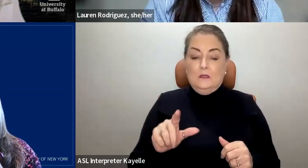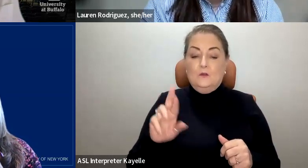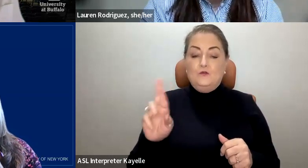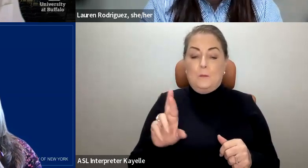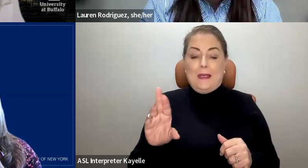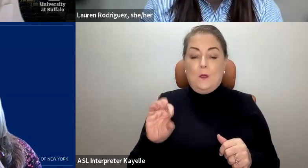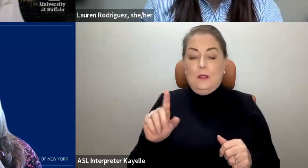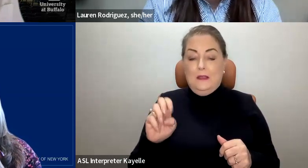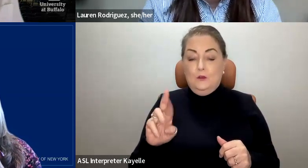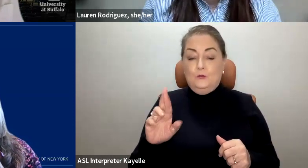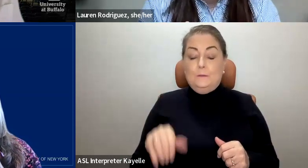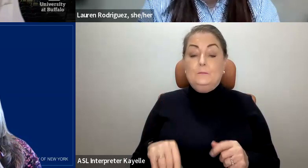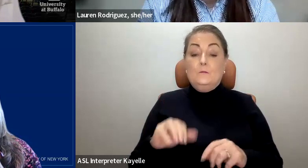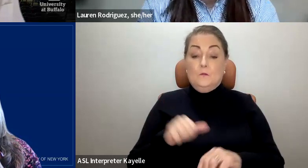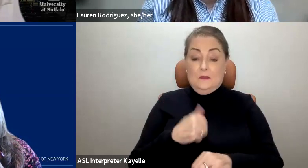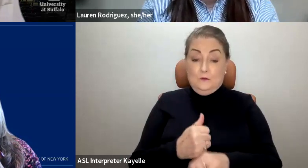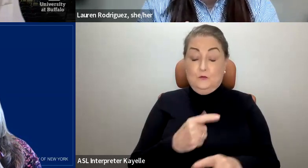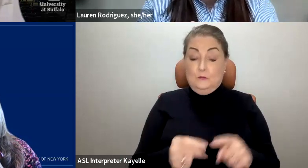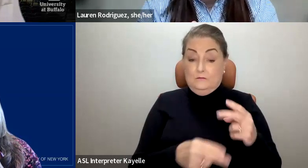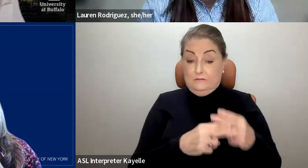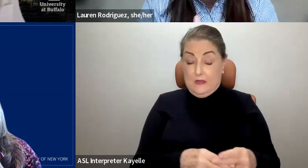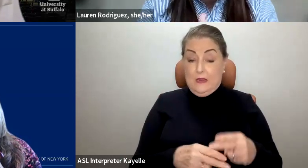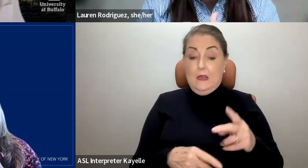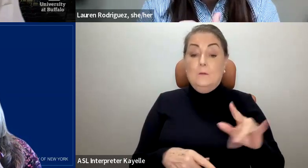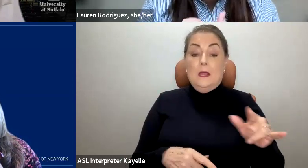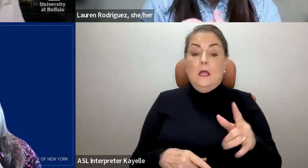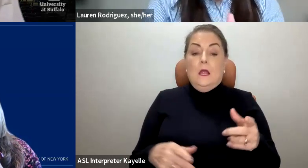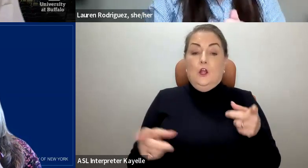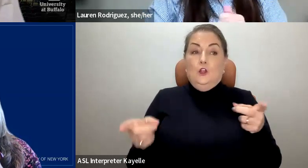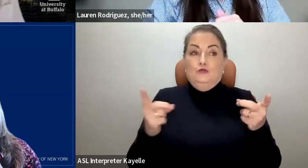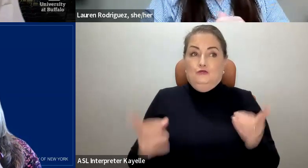Rebecca was named the director of digital accessibility. And